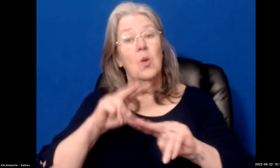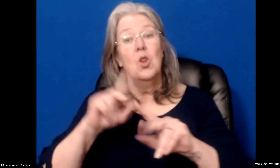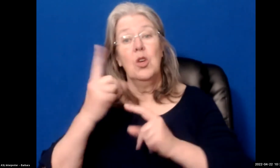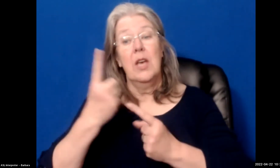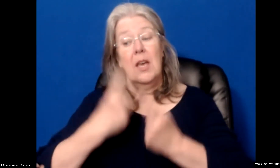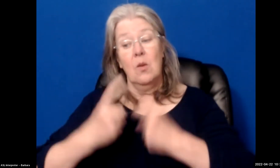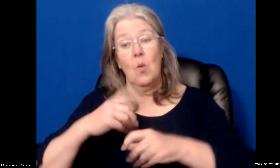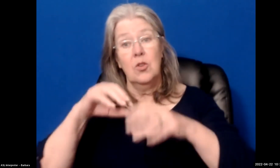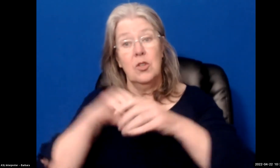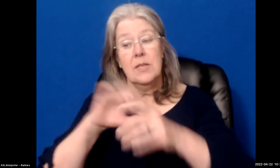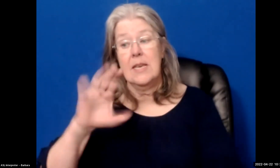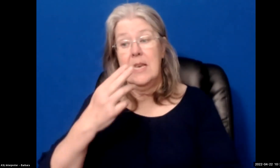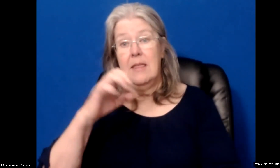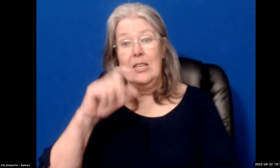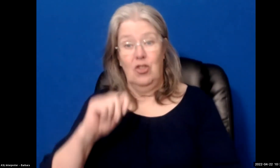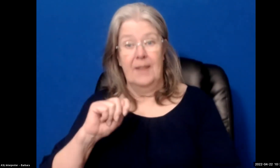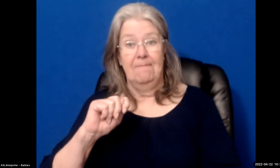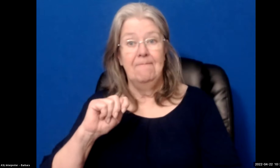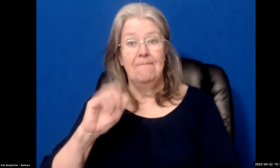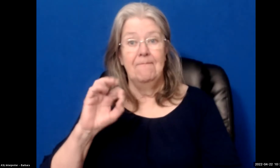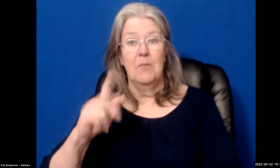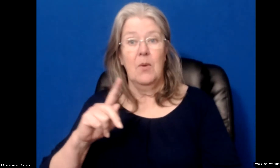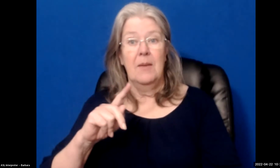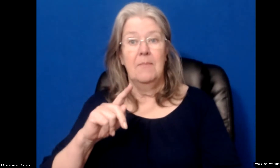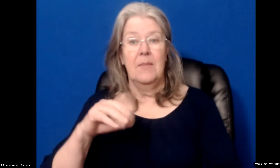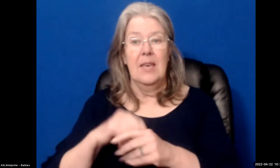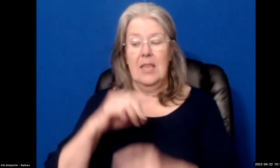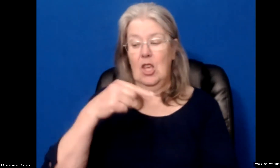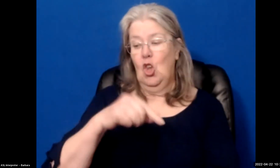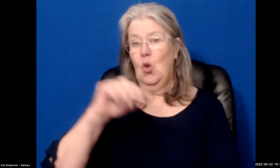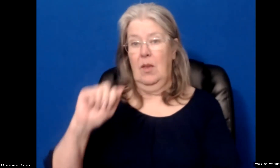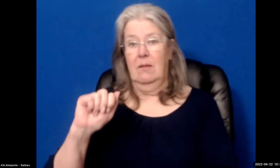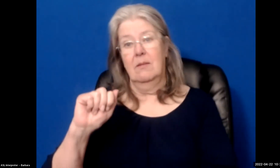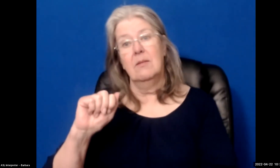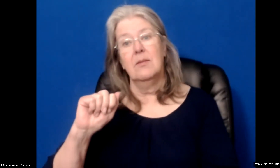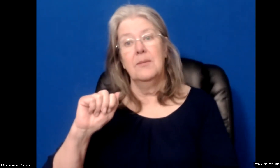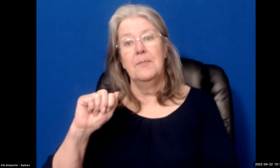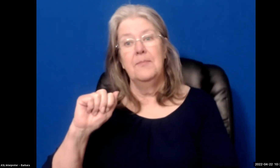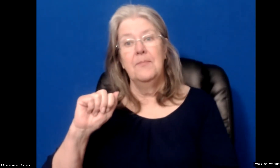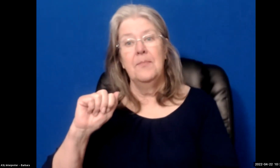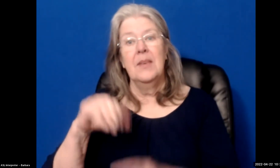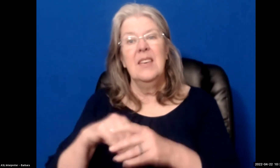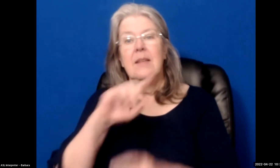via our questions and answer feature in the Zoom platform and